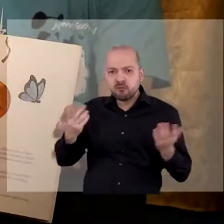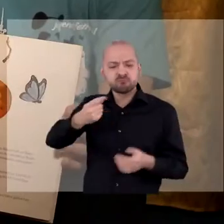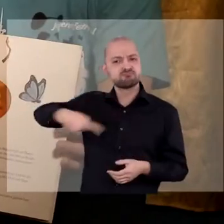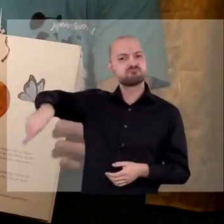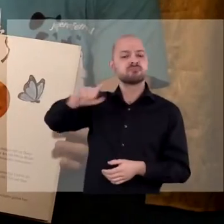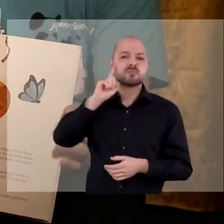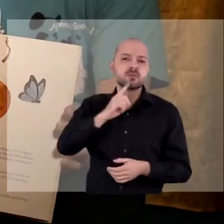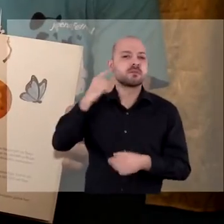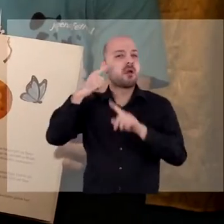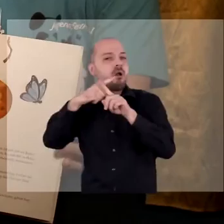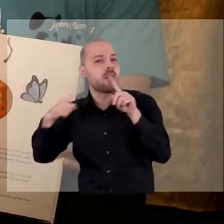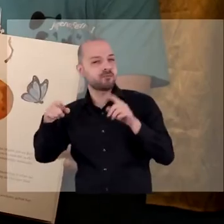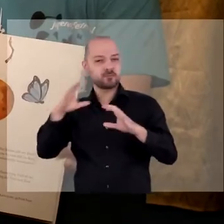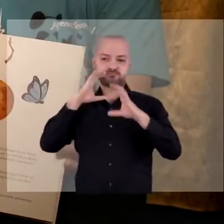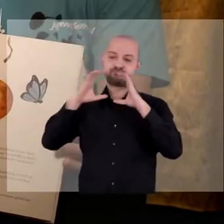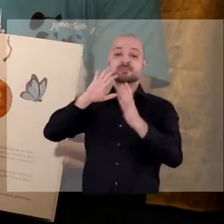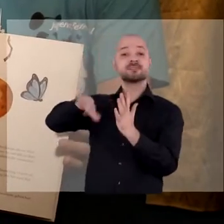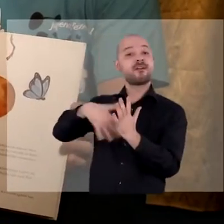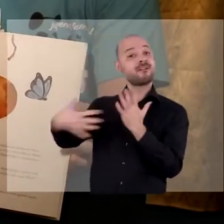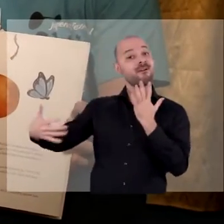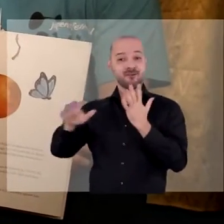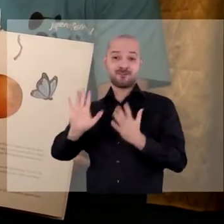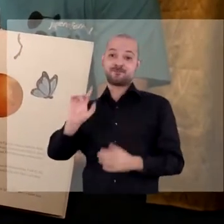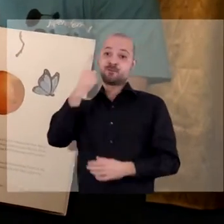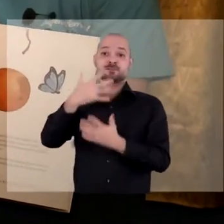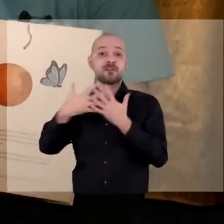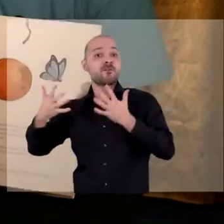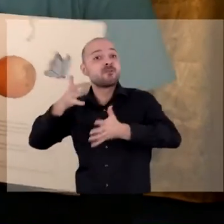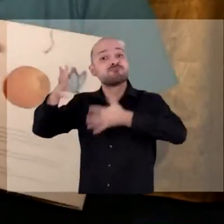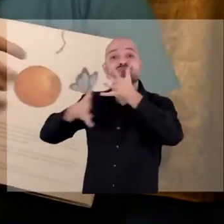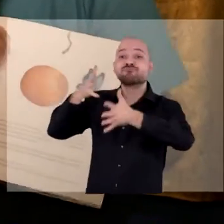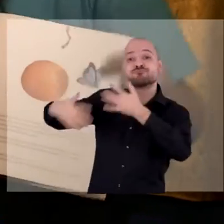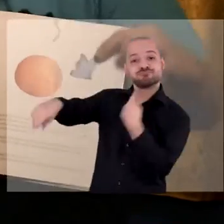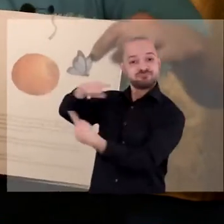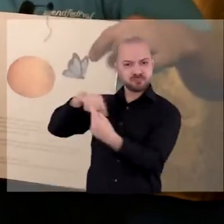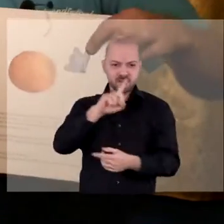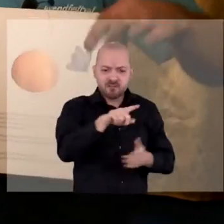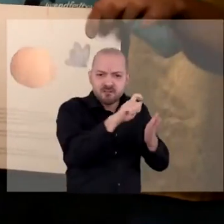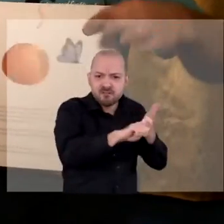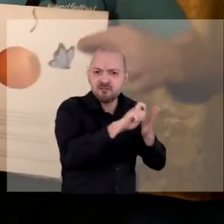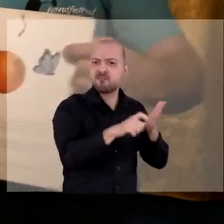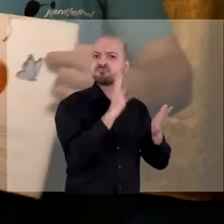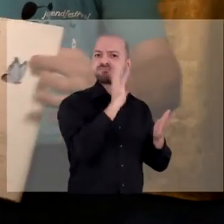Most hearing impaired and deaf people communicate in sign language, in their mother tongue.